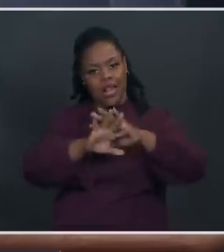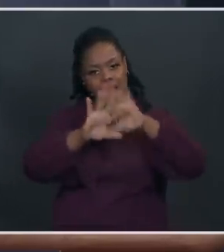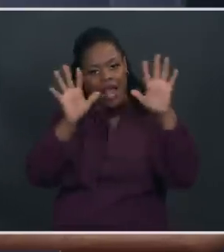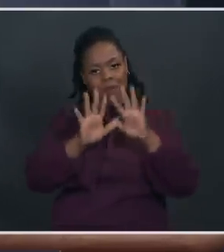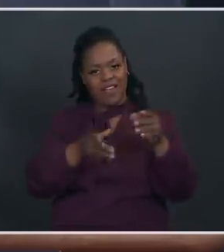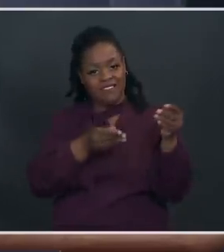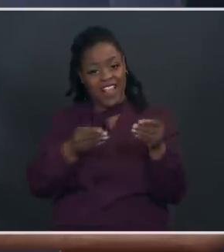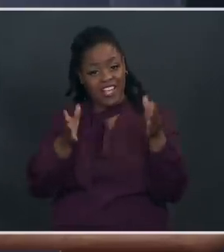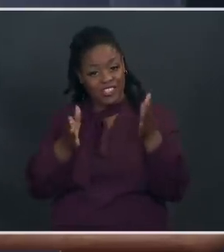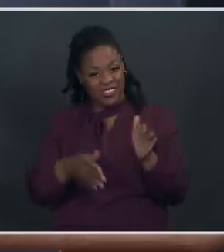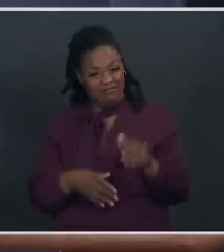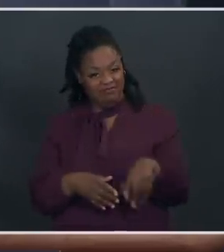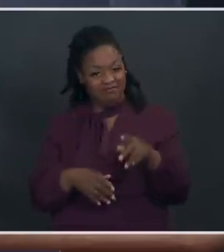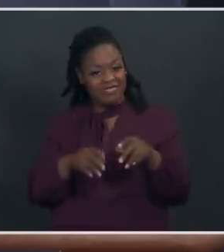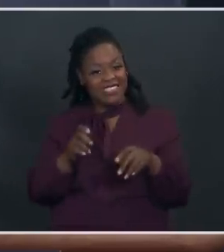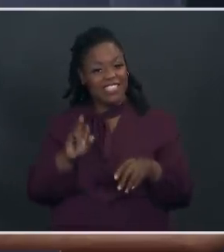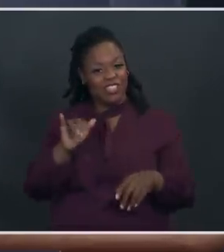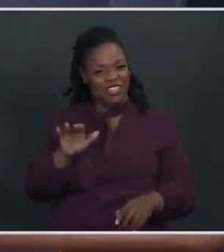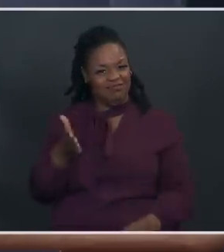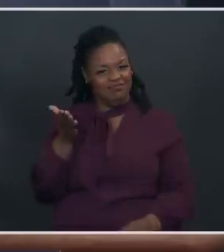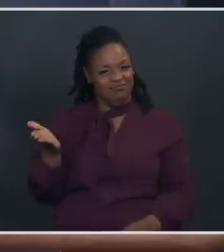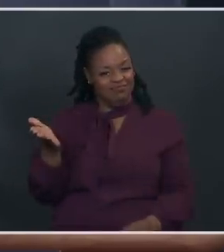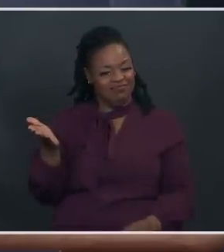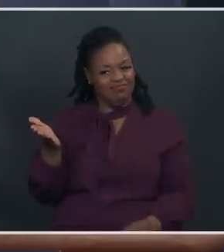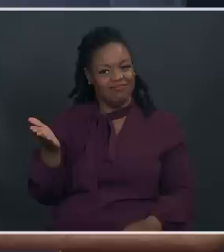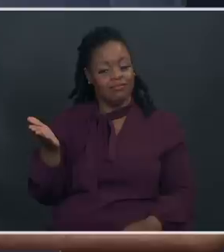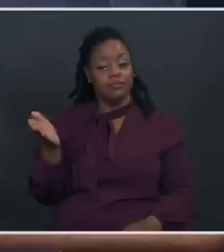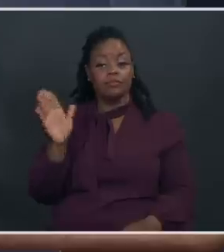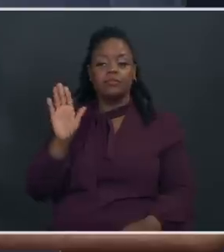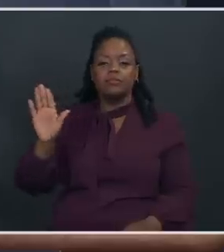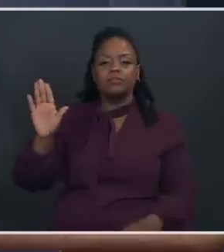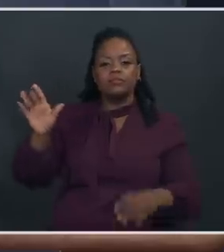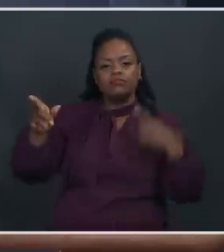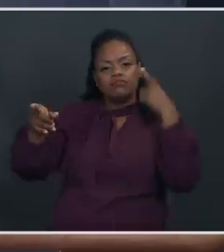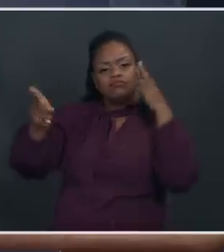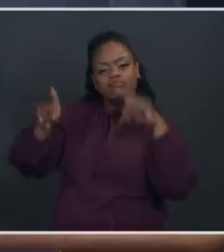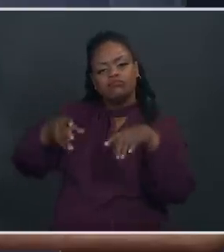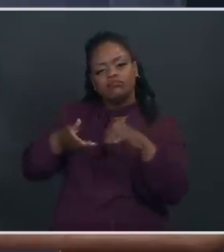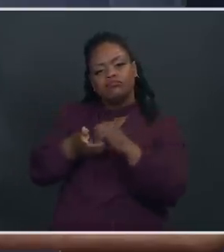that will restore American leadership on climate throughout the world.